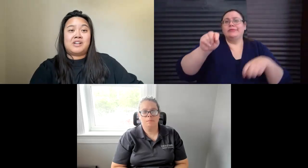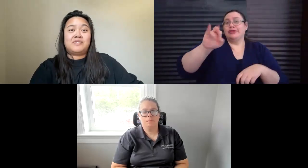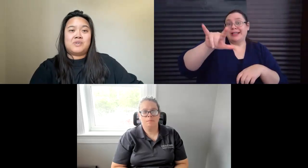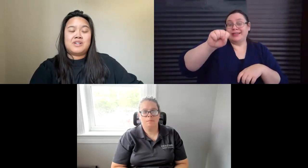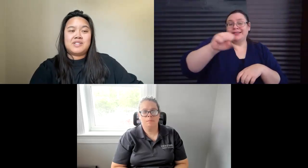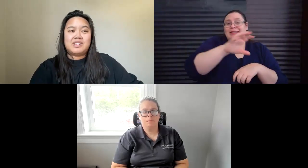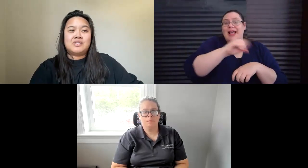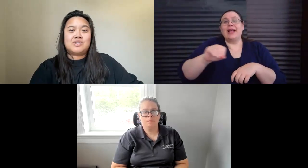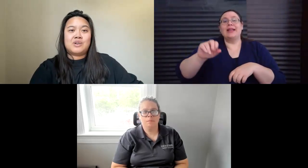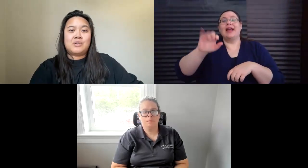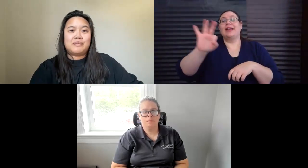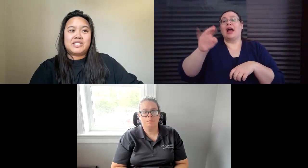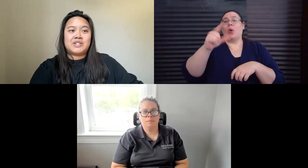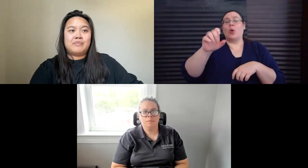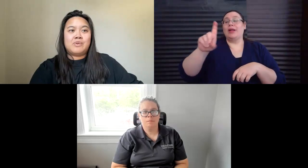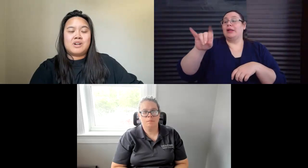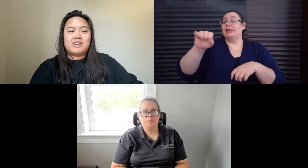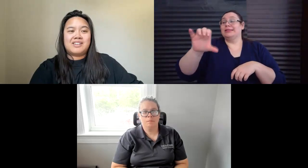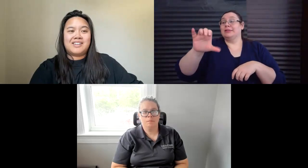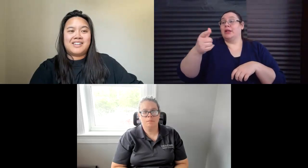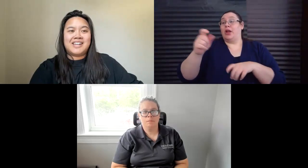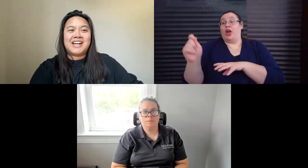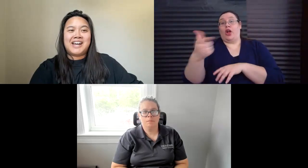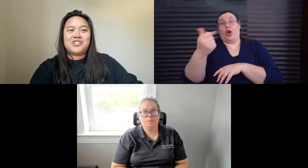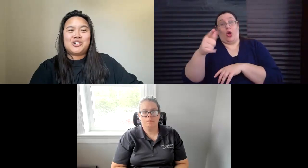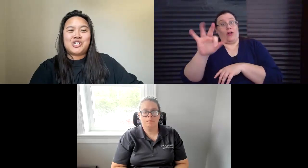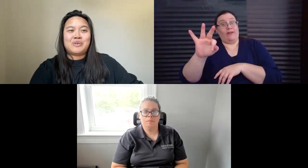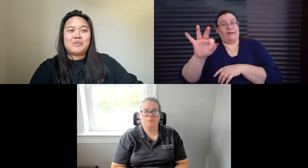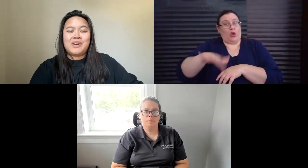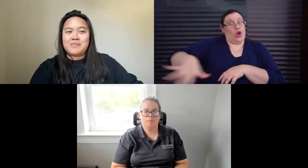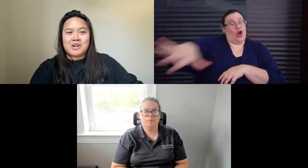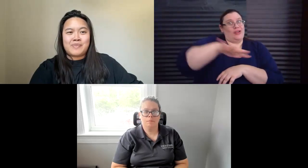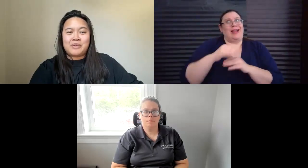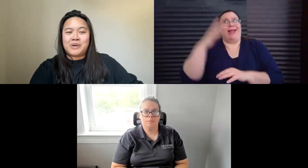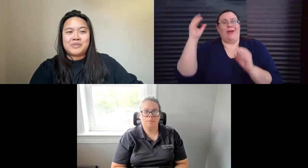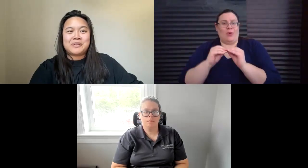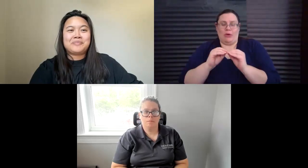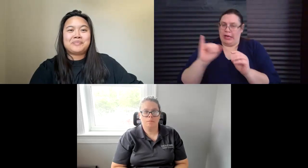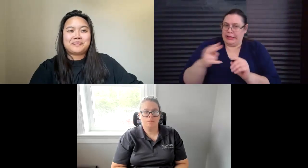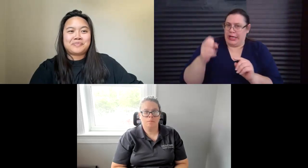golf course, and so much more. I'll have Jane share way more about both.